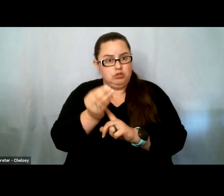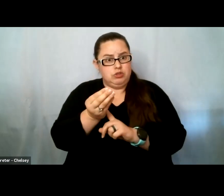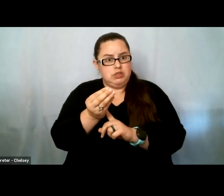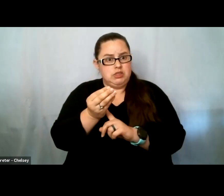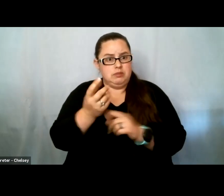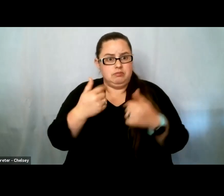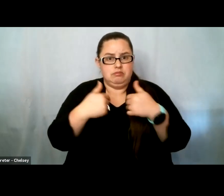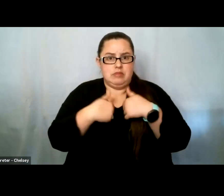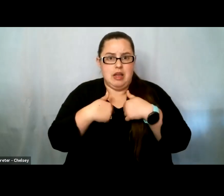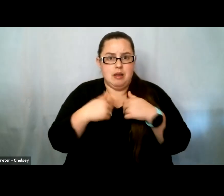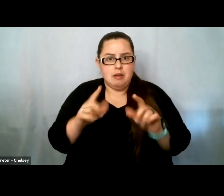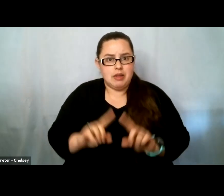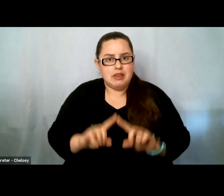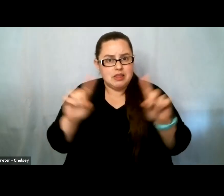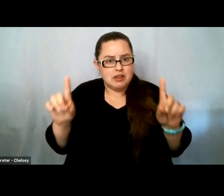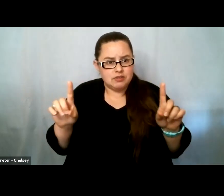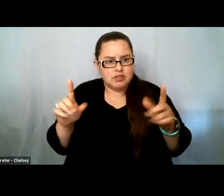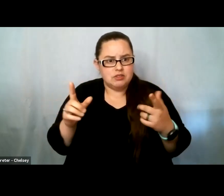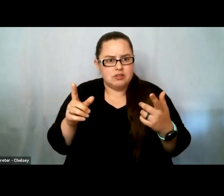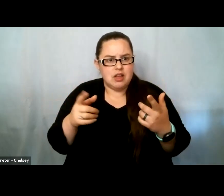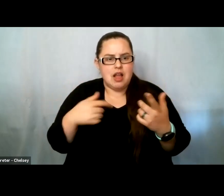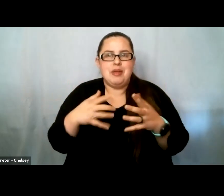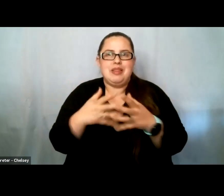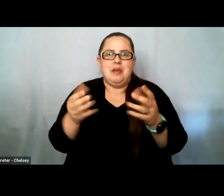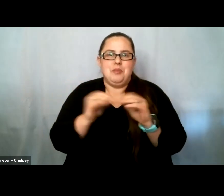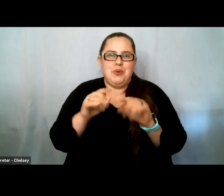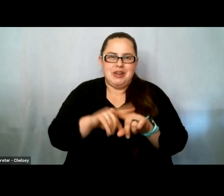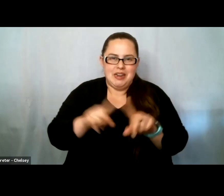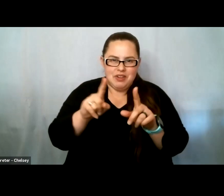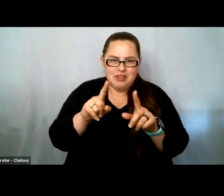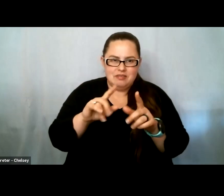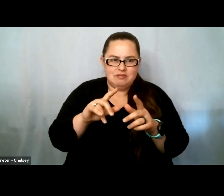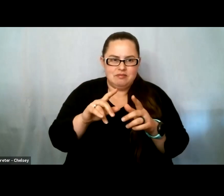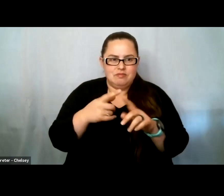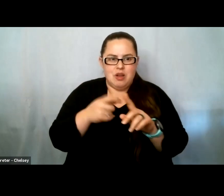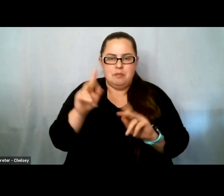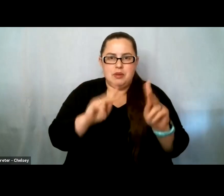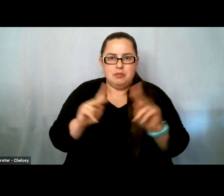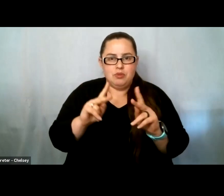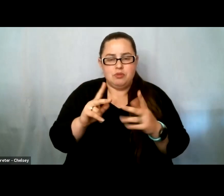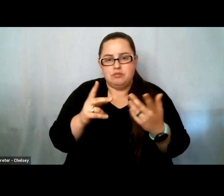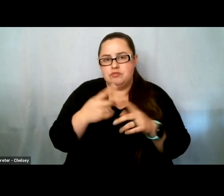different. I'm a lot more different from people in let's say, San Ysidro than people